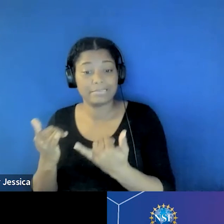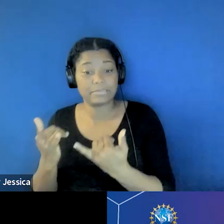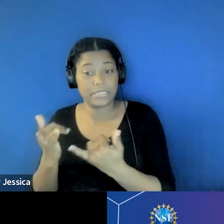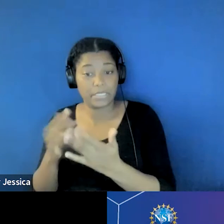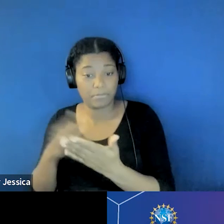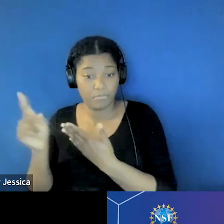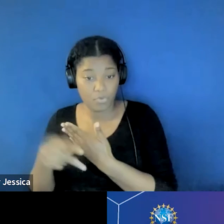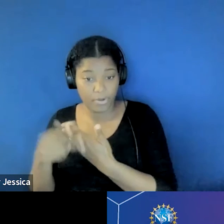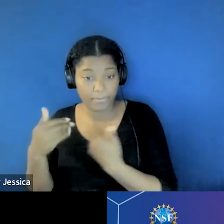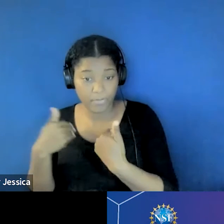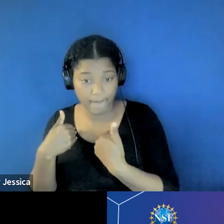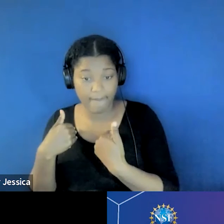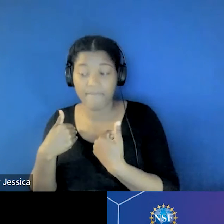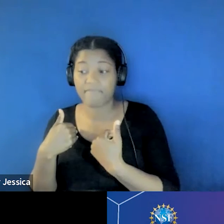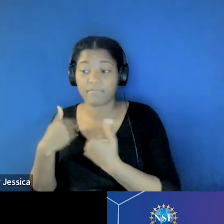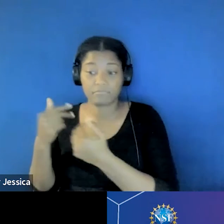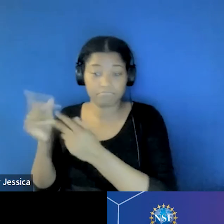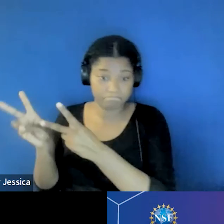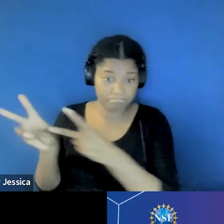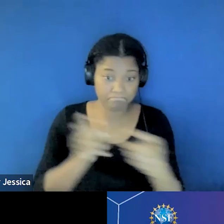or college is one great way to go about,